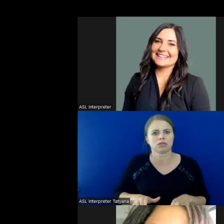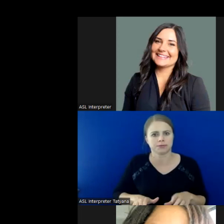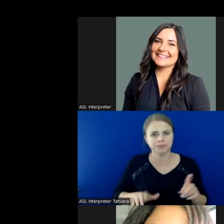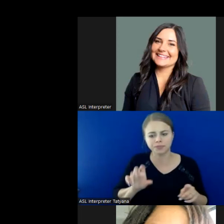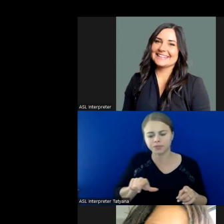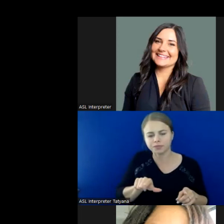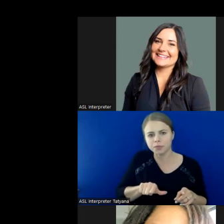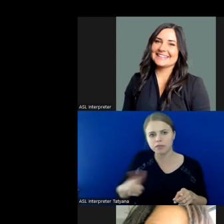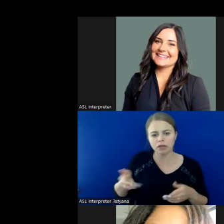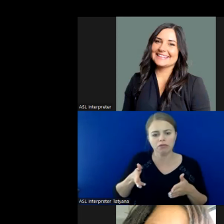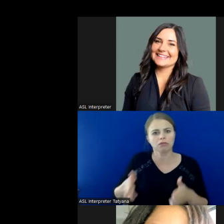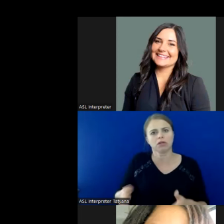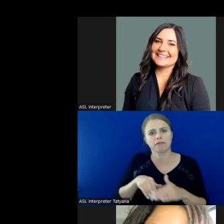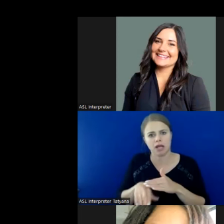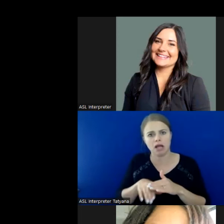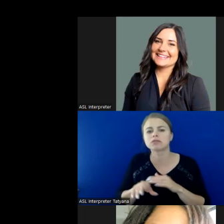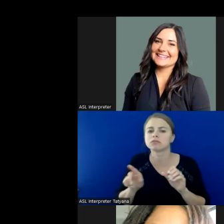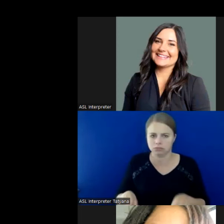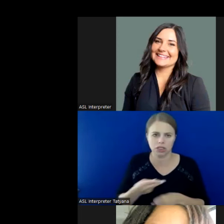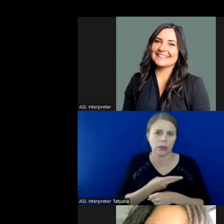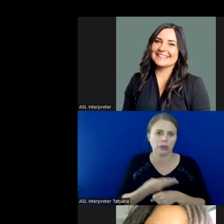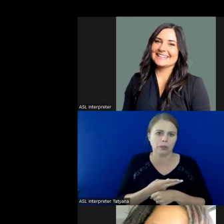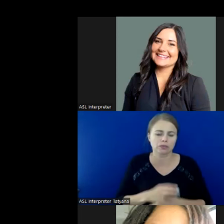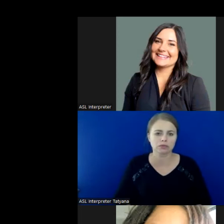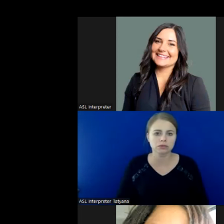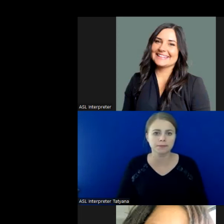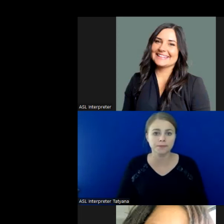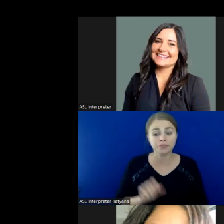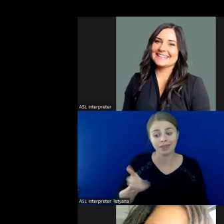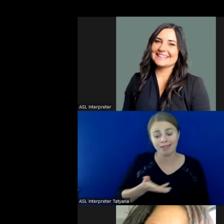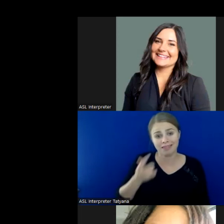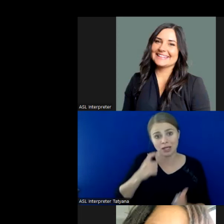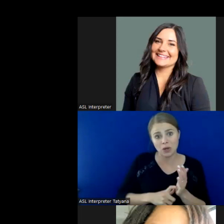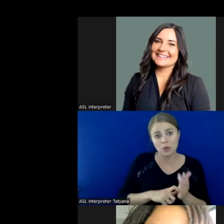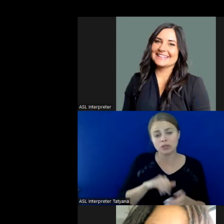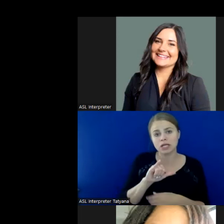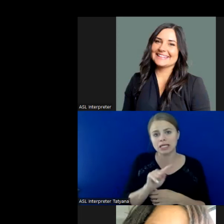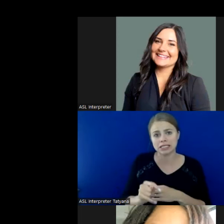of access may be able to be used. The other thing I'll note is IT staff may need to be involved